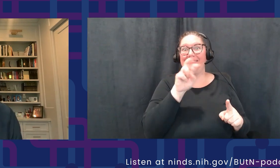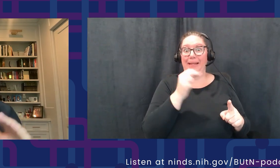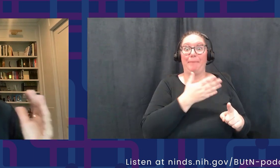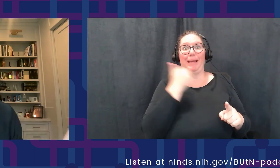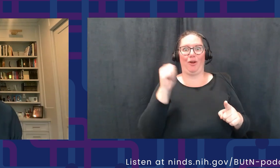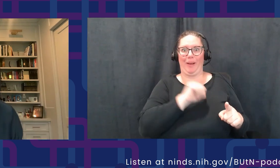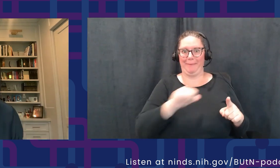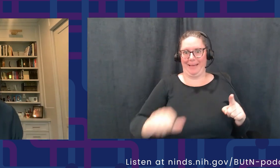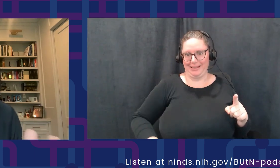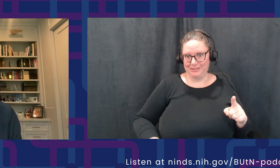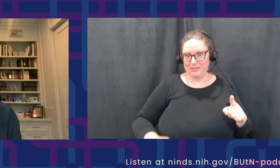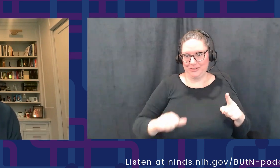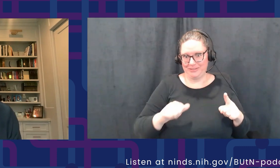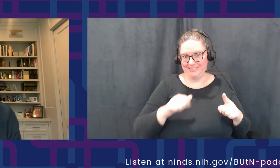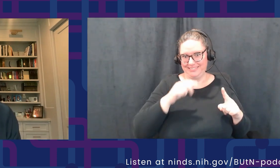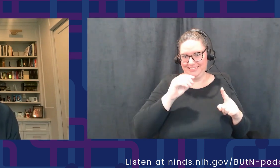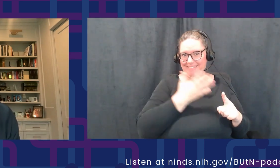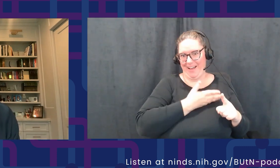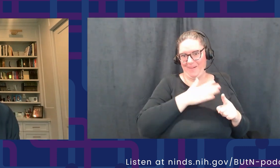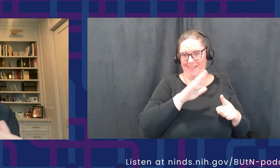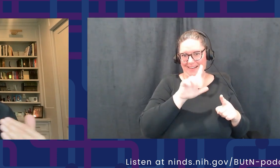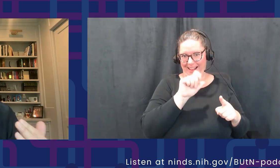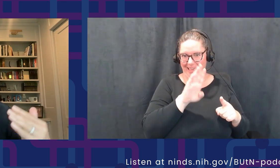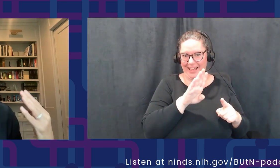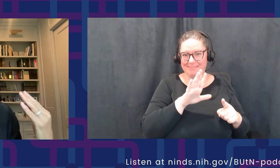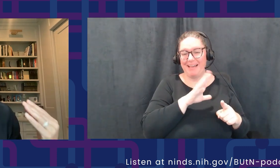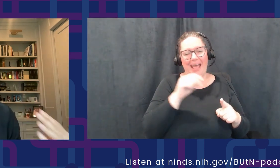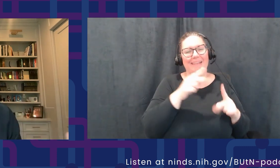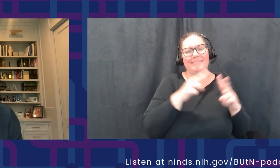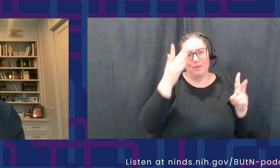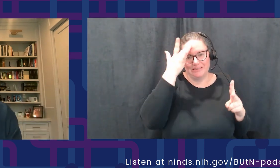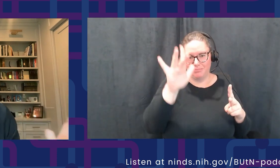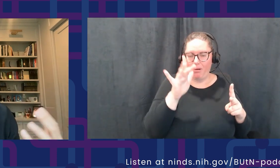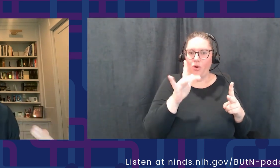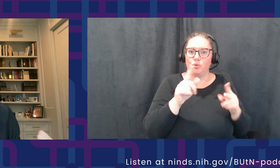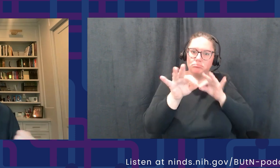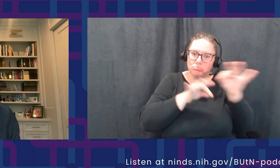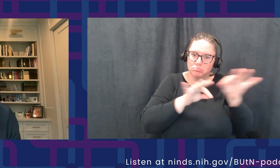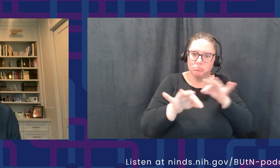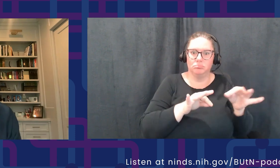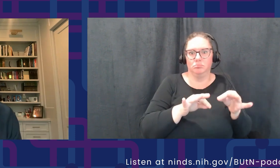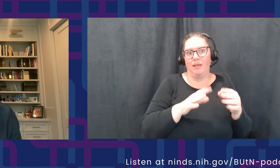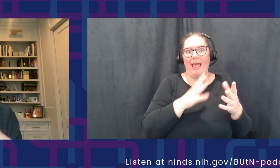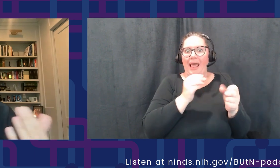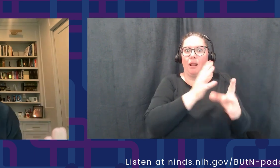better ambassadors for the lab and are very smart to capture input, so we